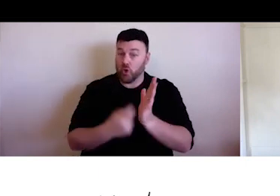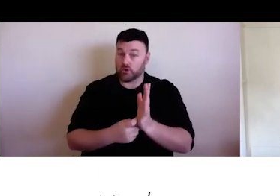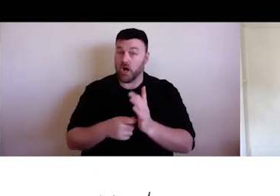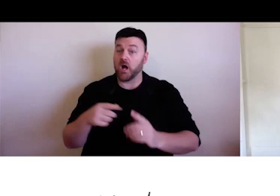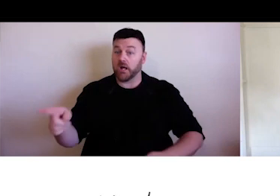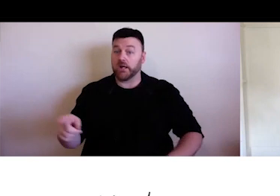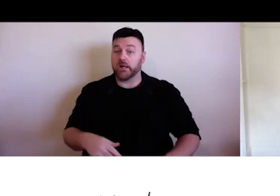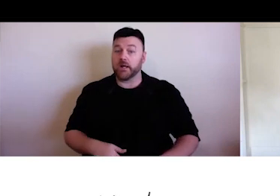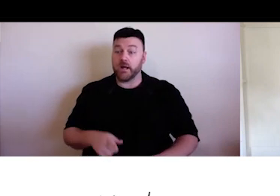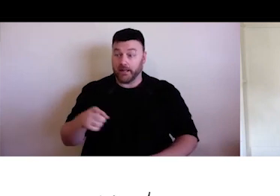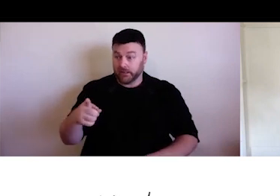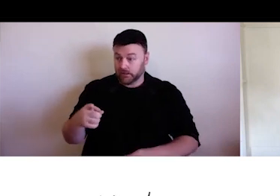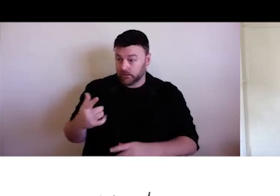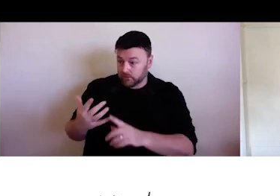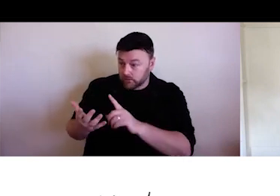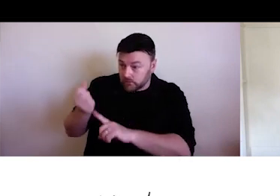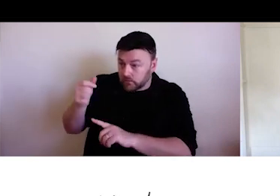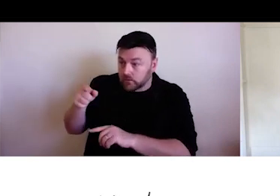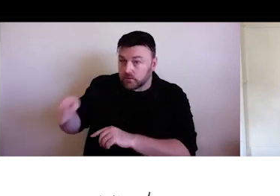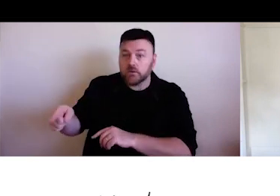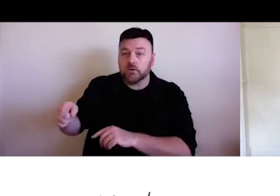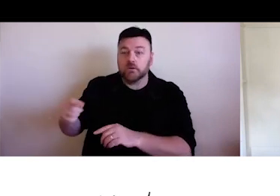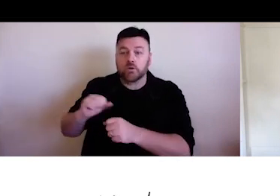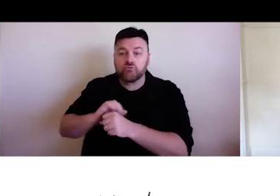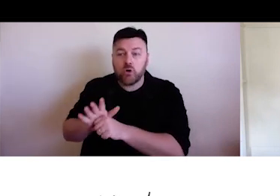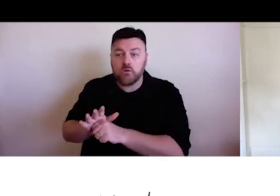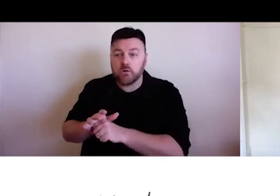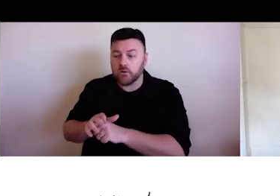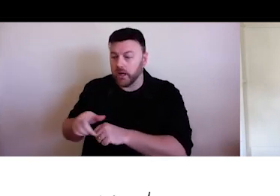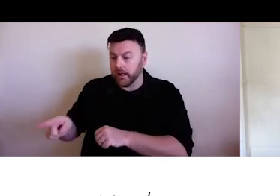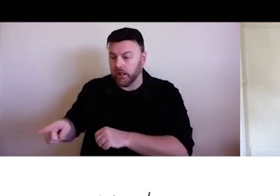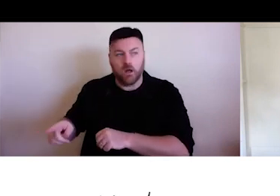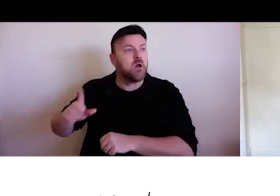whistle, raised some awareness in China and said, "I think we have a